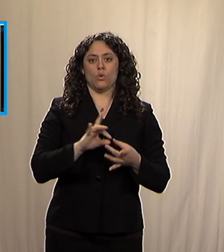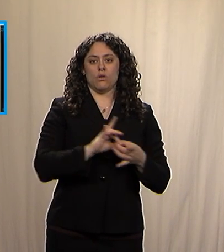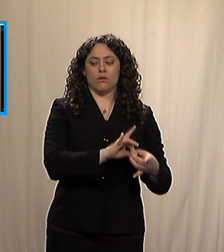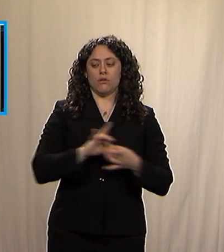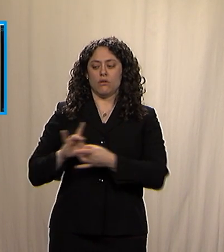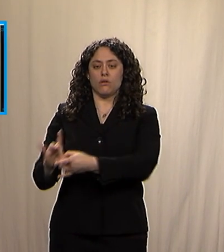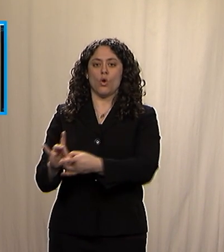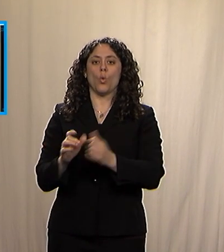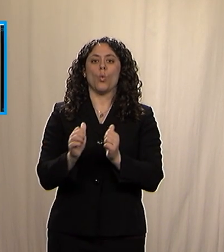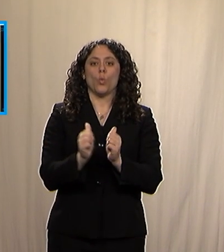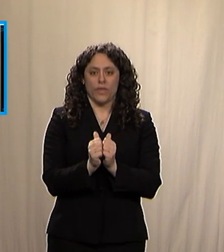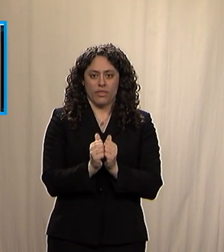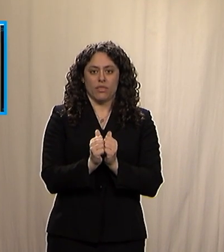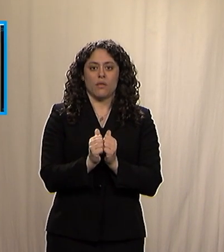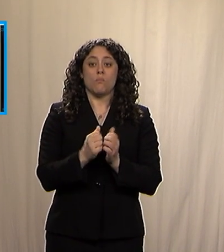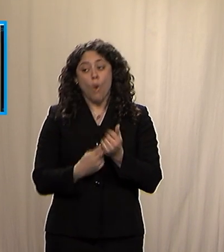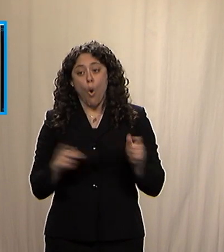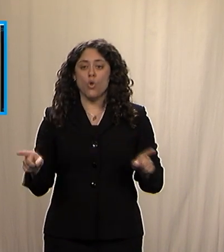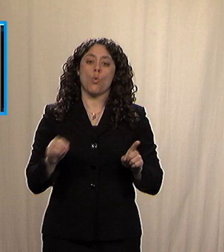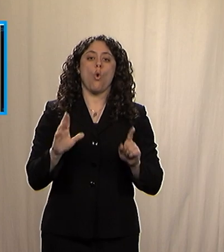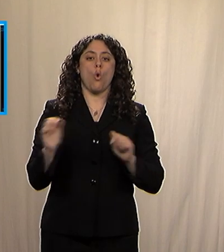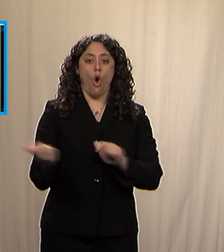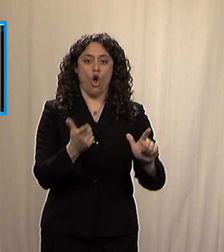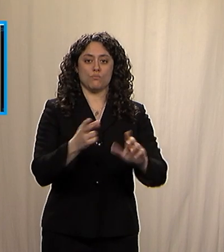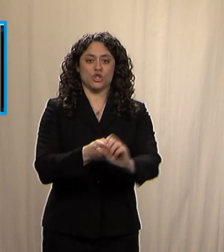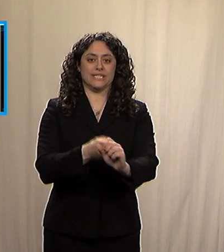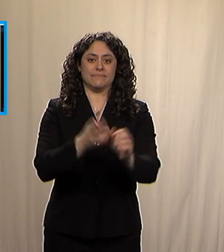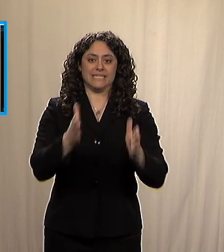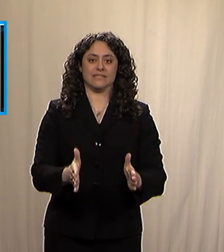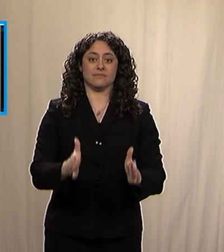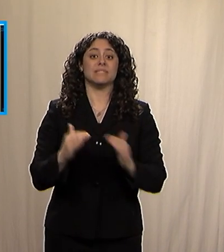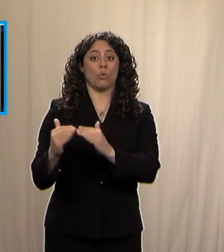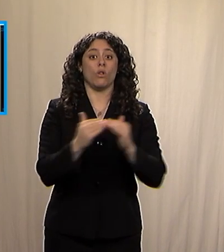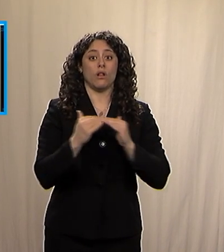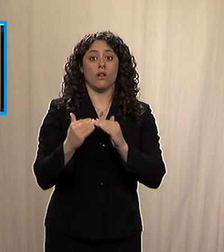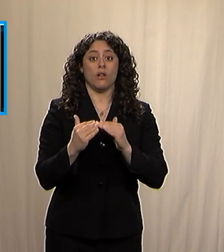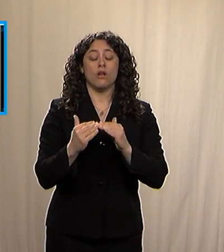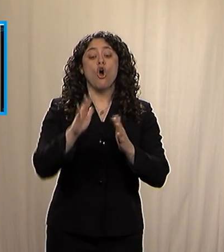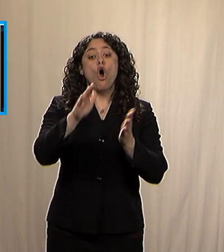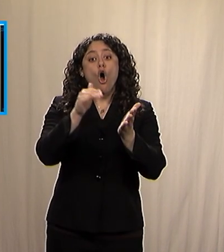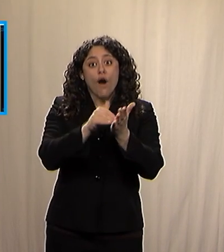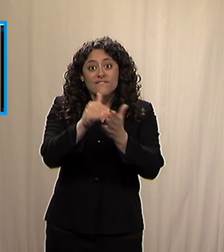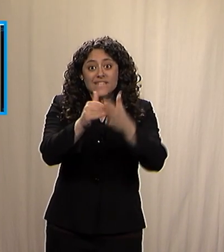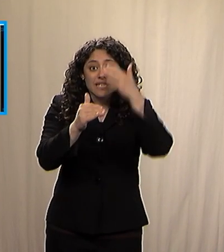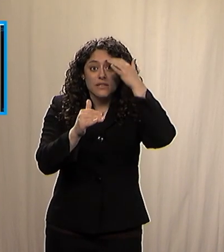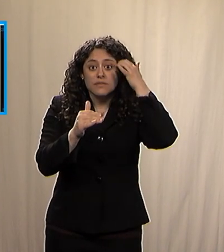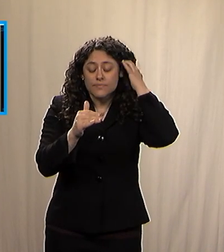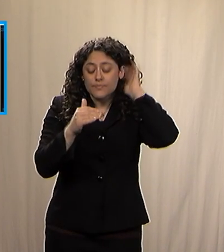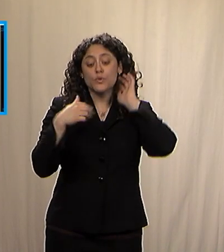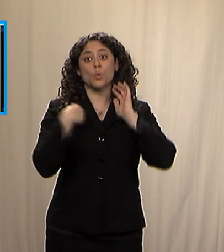or all the participants fairly equally. I think what happens is in many cases we do align with the deaf person for a variety of reasons.